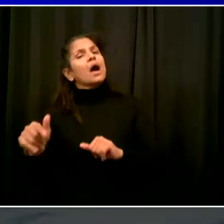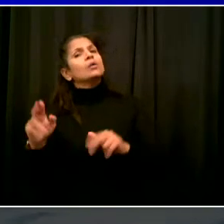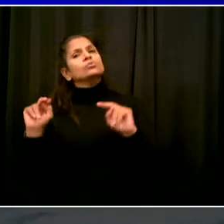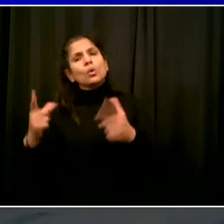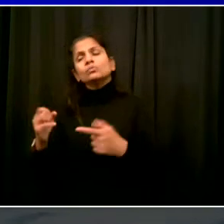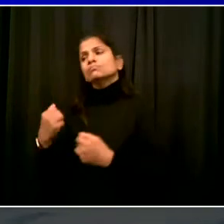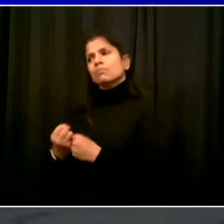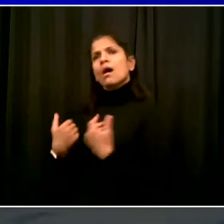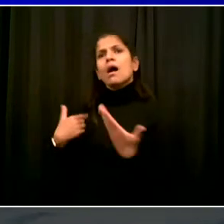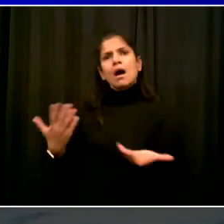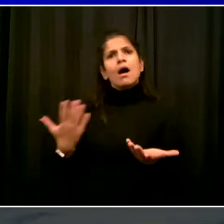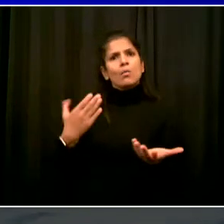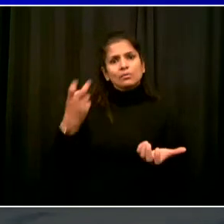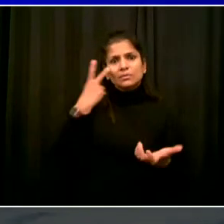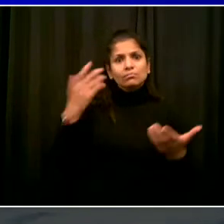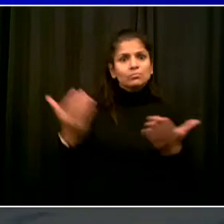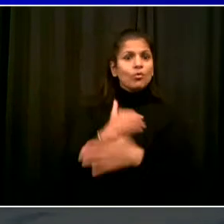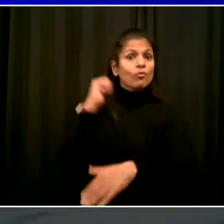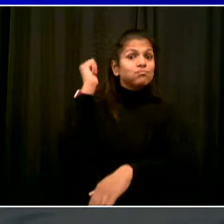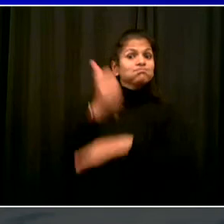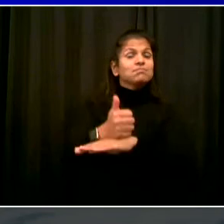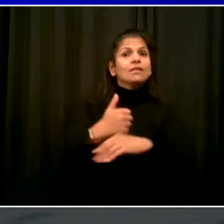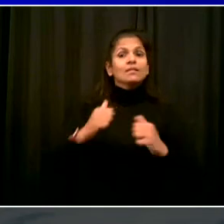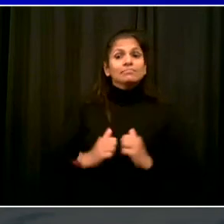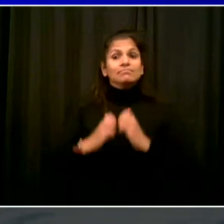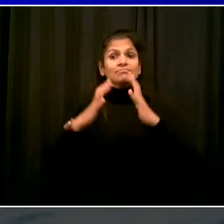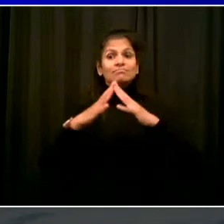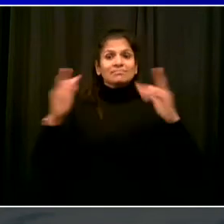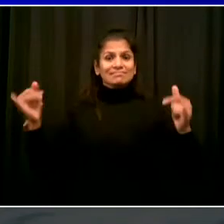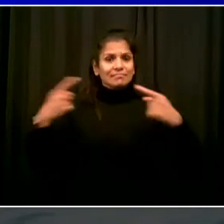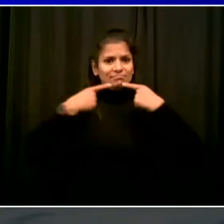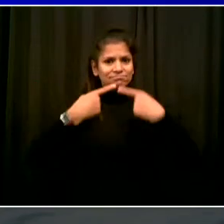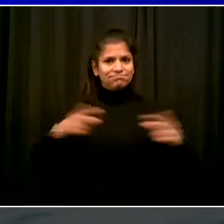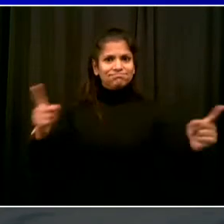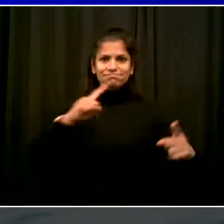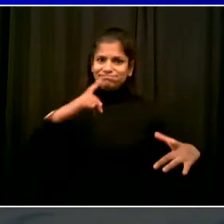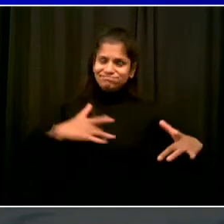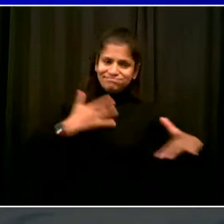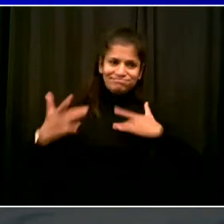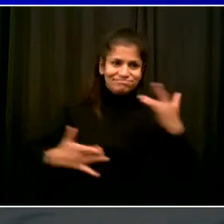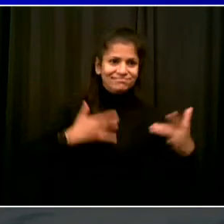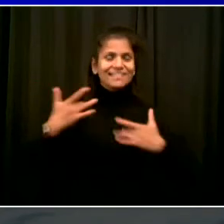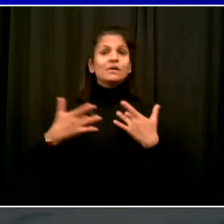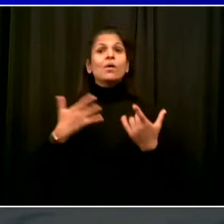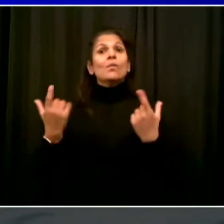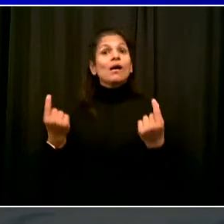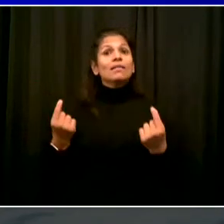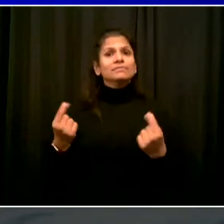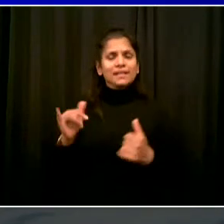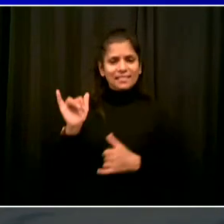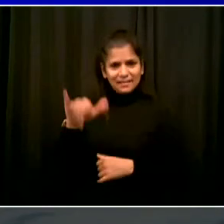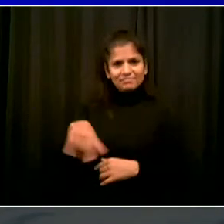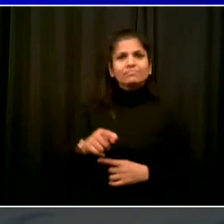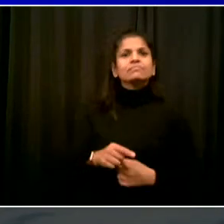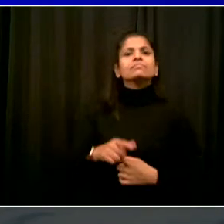HAVE A MAJOR ANNOUNCEMEMENT. AFTER A LOT OF WORK BY MANY CITY AGENCIES, WE HAVE